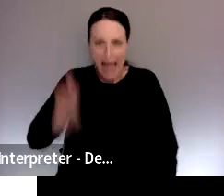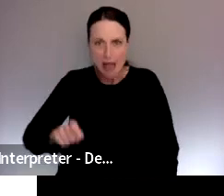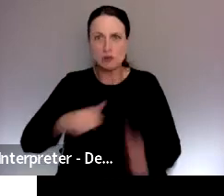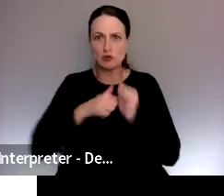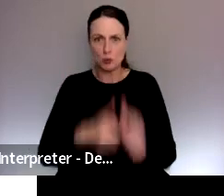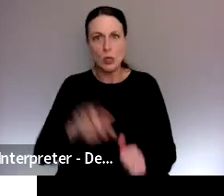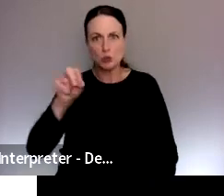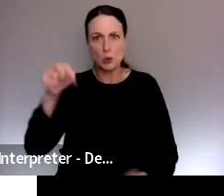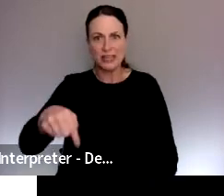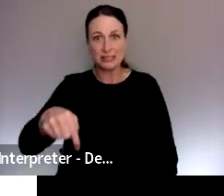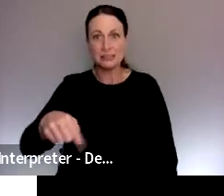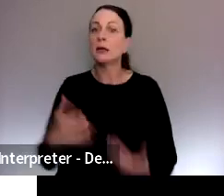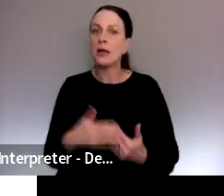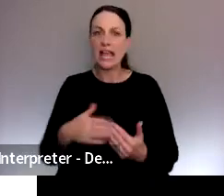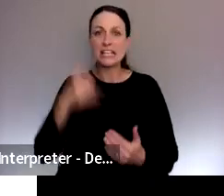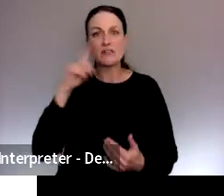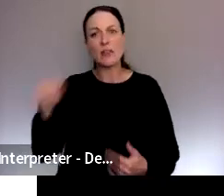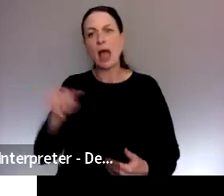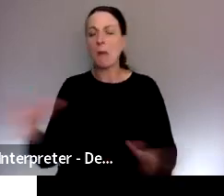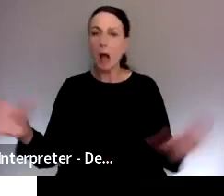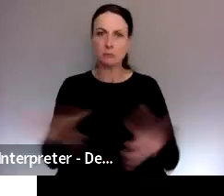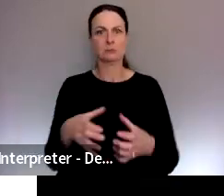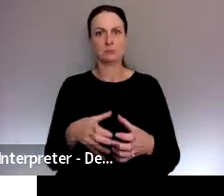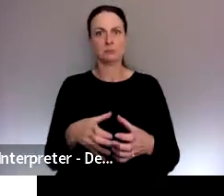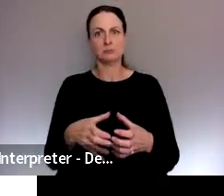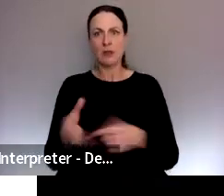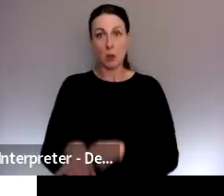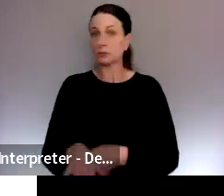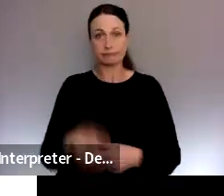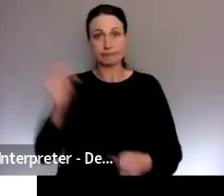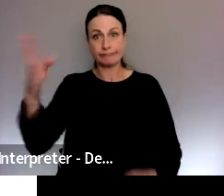and so it was pretty easy for them to just get everybody in a room.